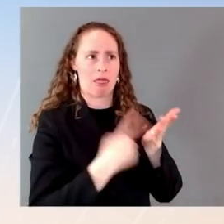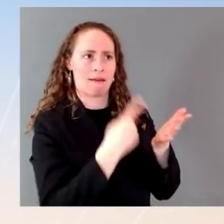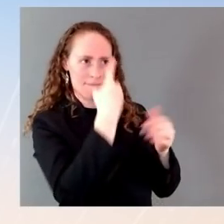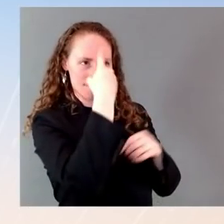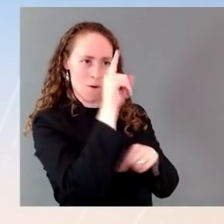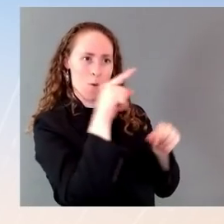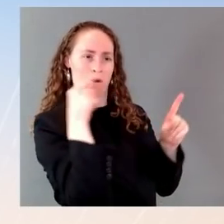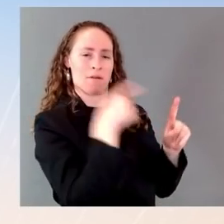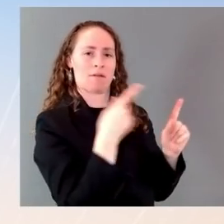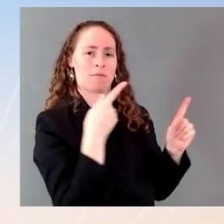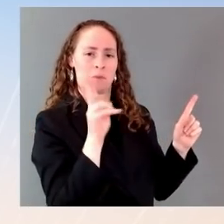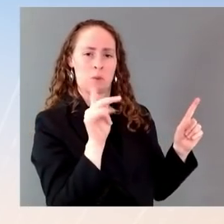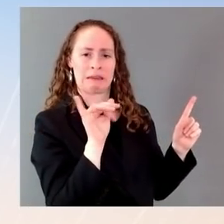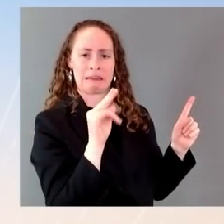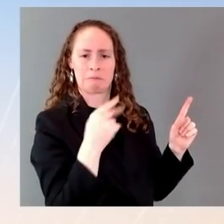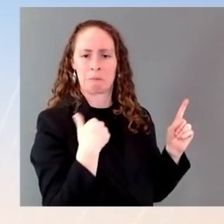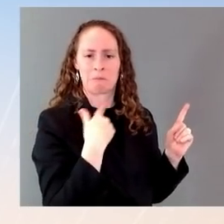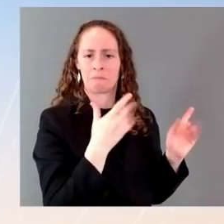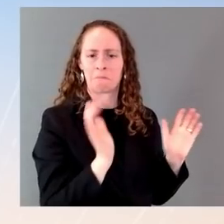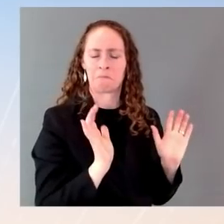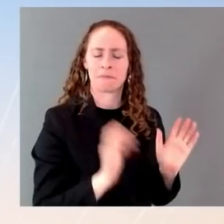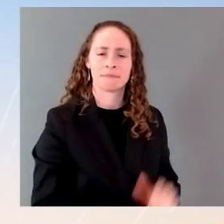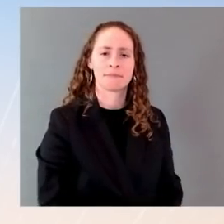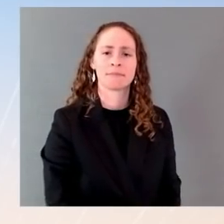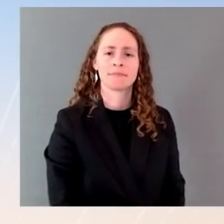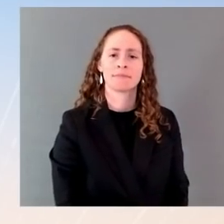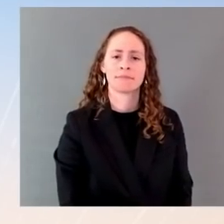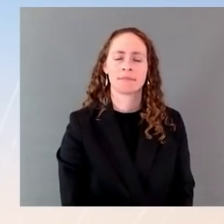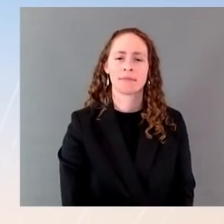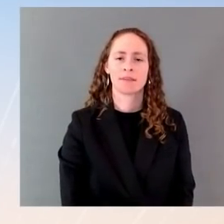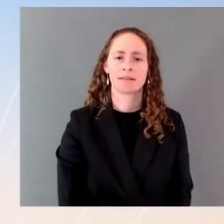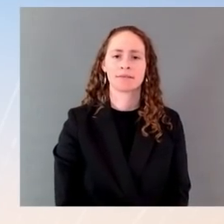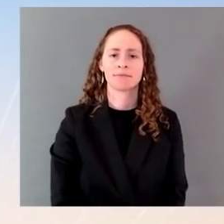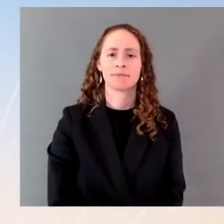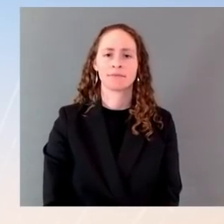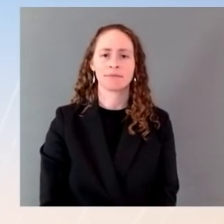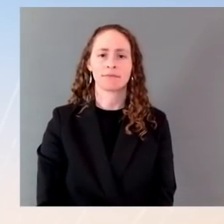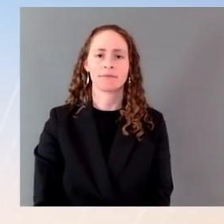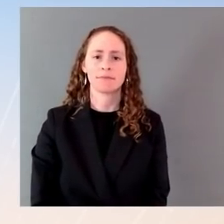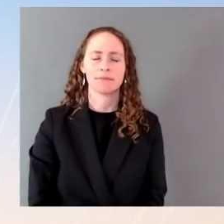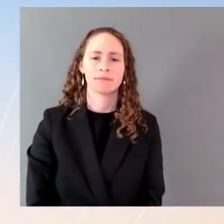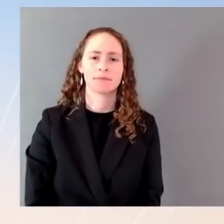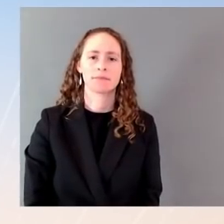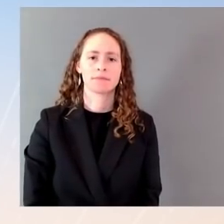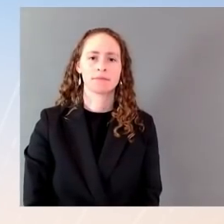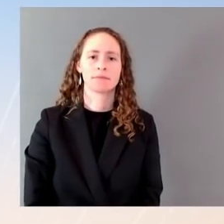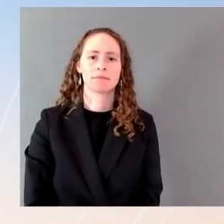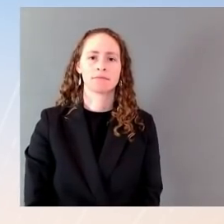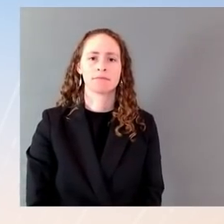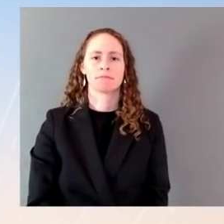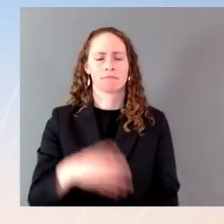But the straightforward notion that the United States, flanked by our European allies and partners,